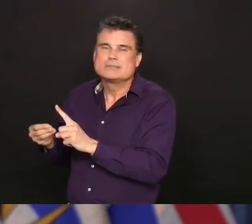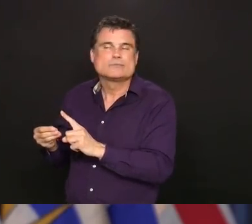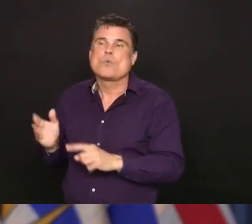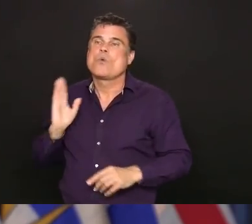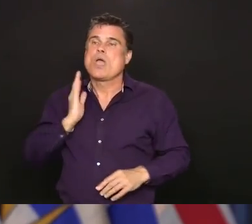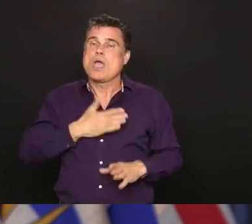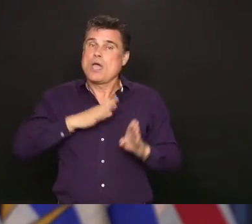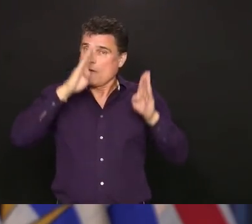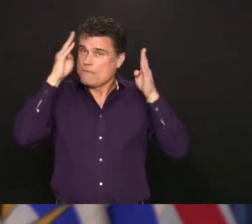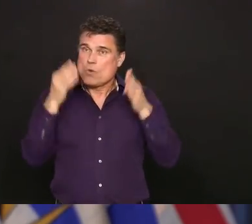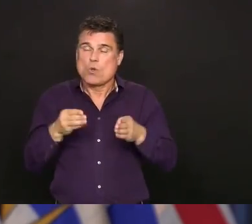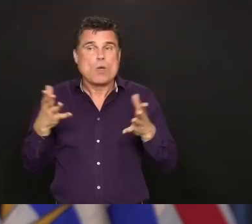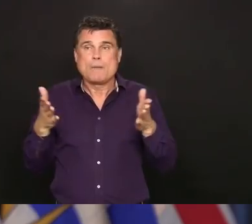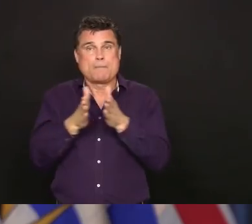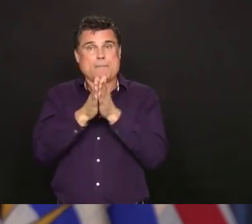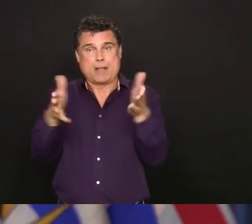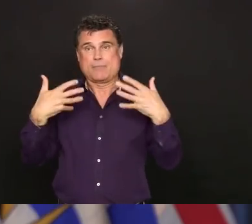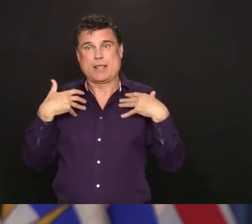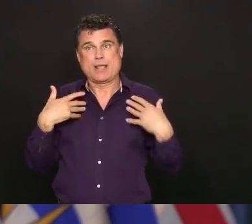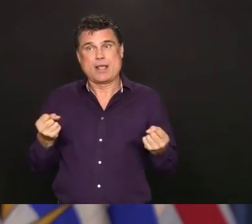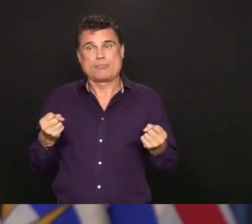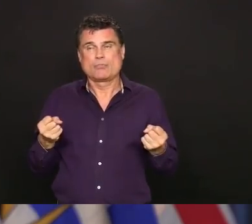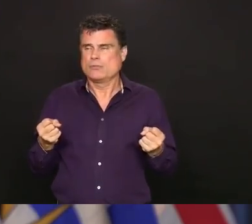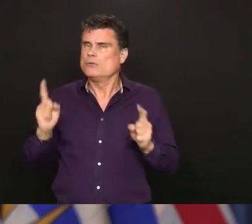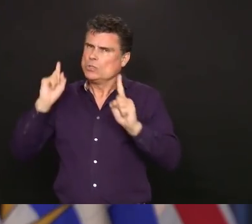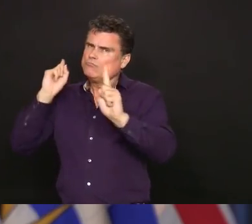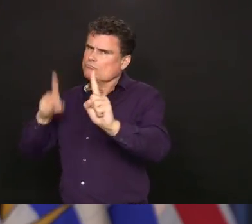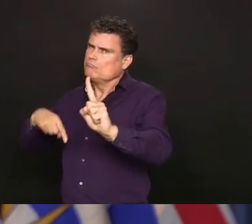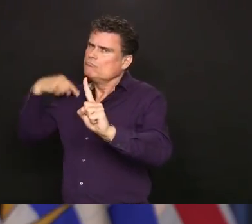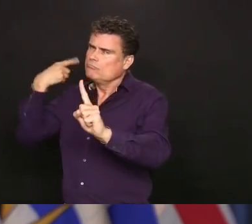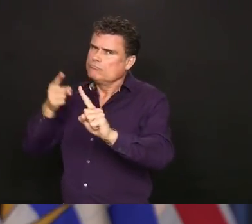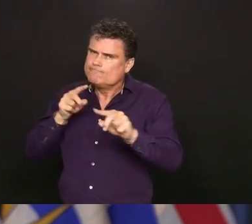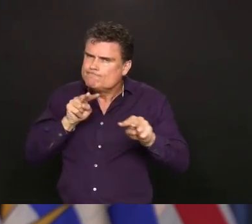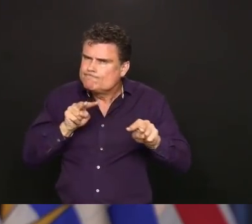health. That's the work we do and have been doing.